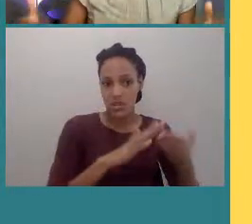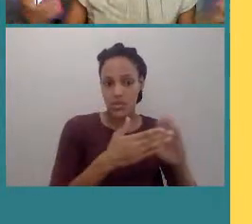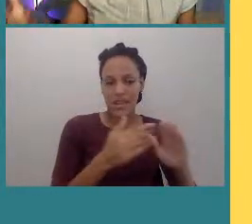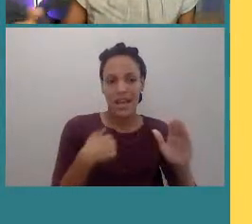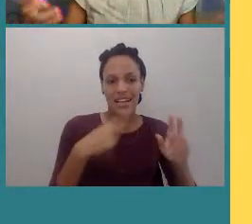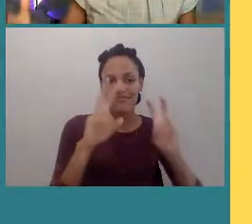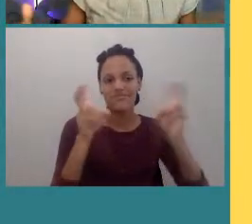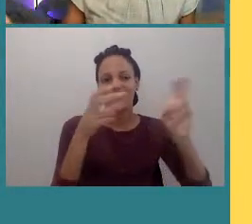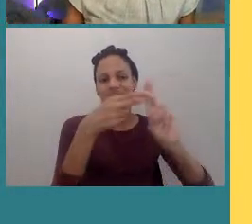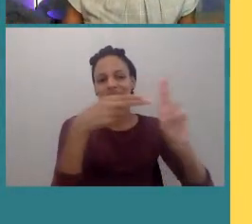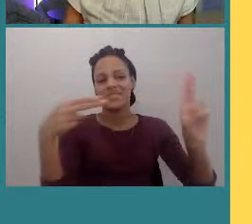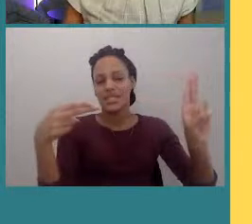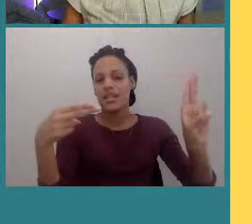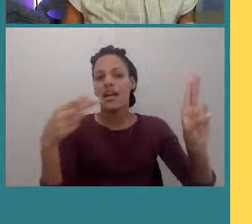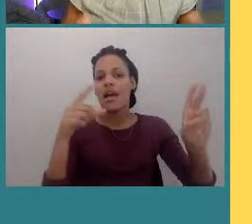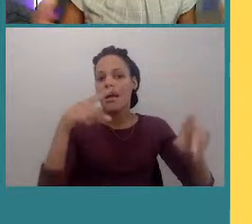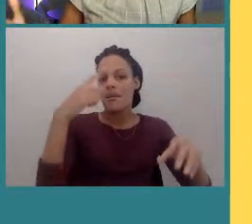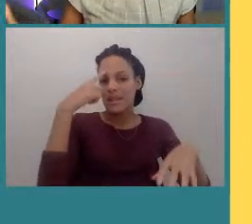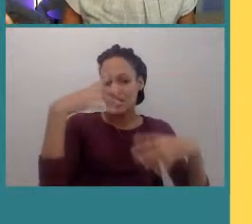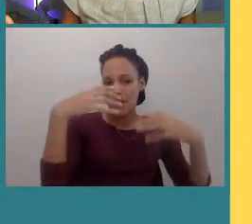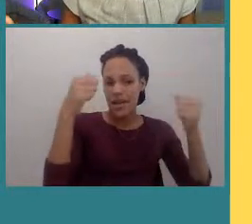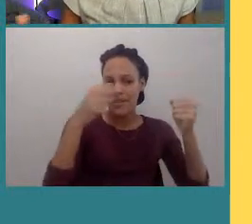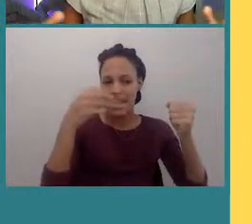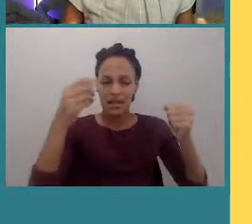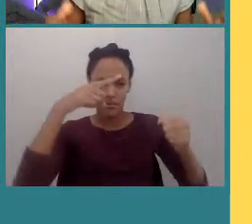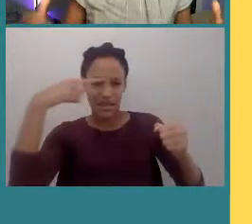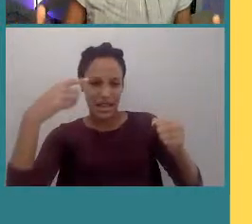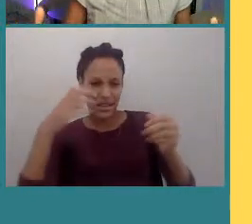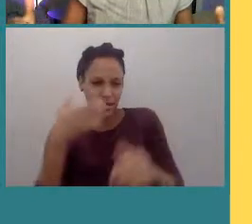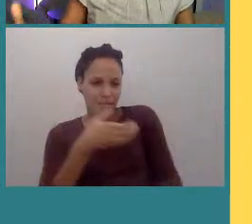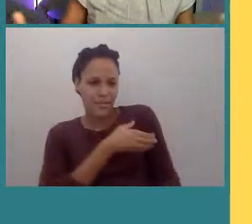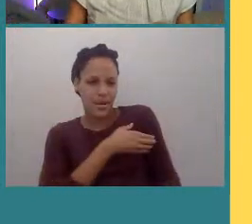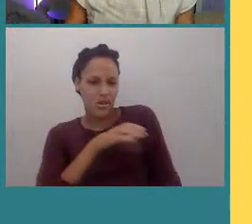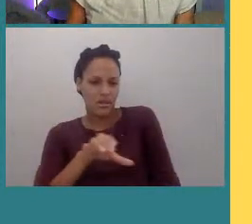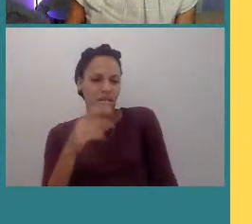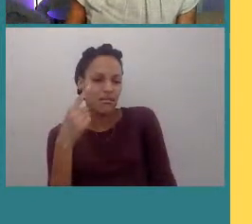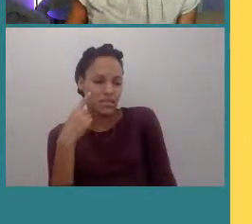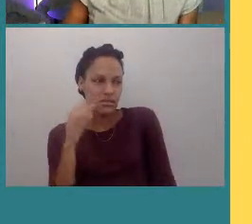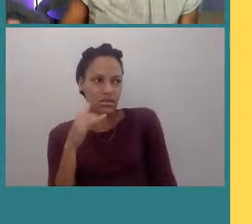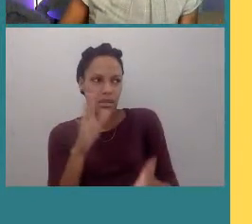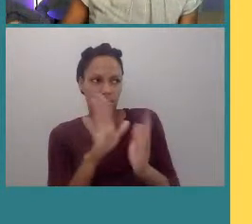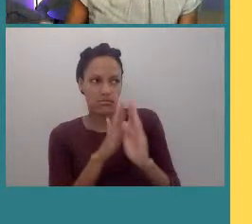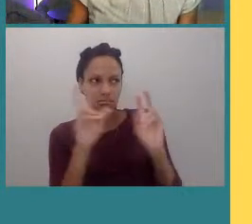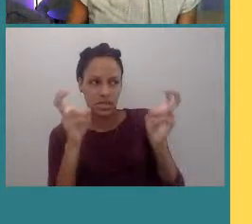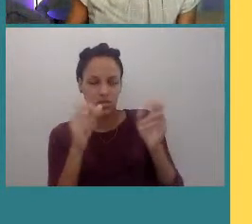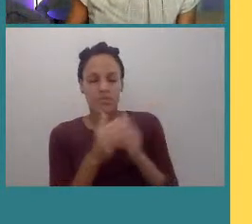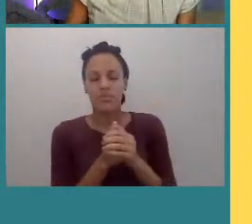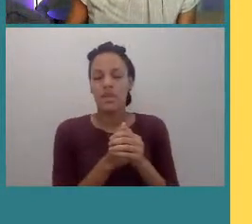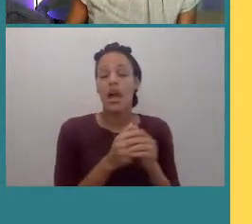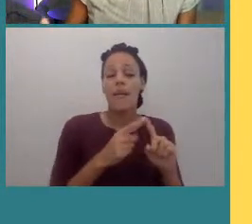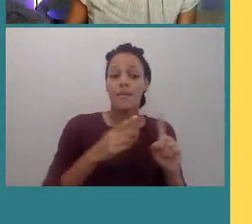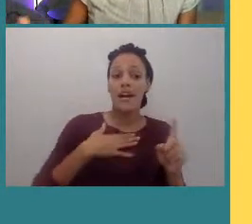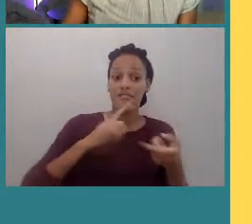say is you can find me on Instagram at drsheenahoward. My website is sheenahoward.com, and you can